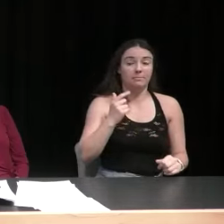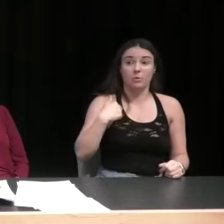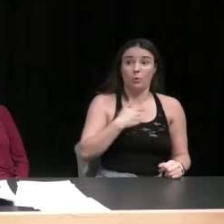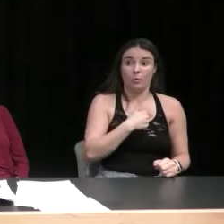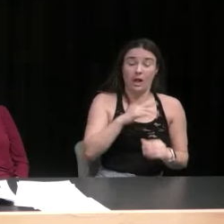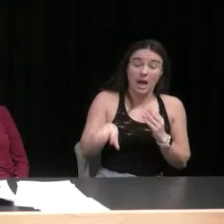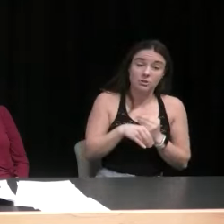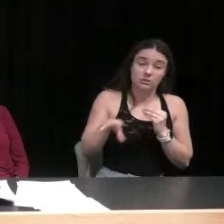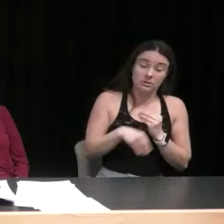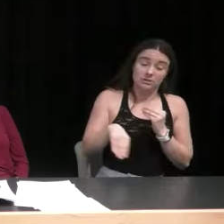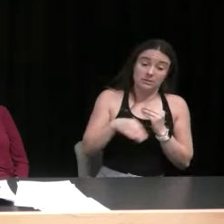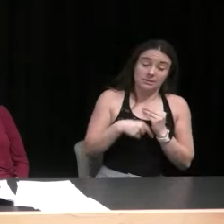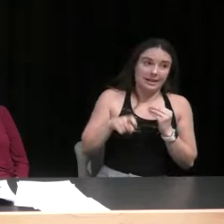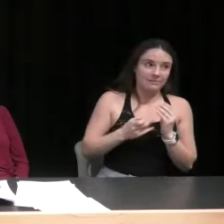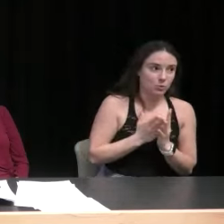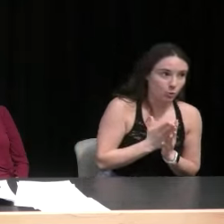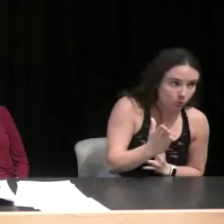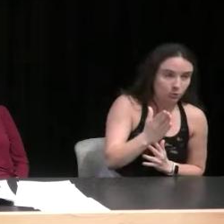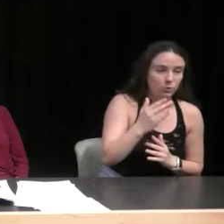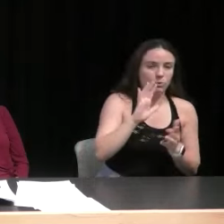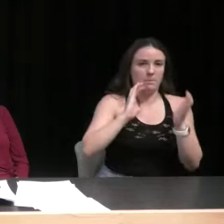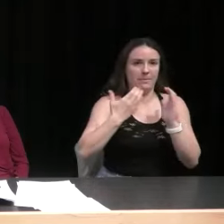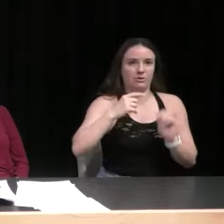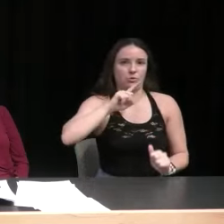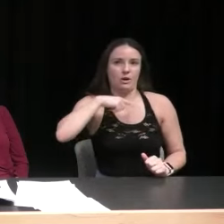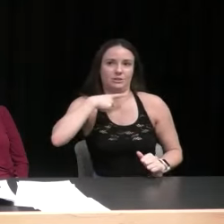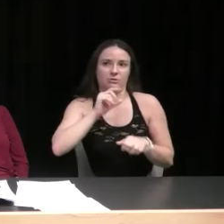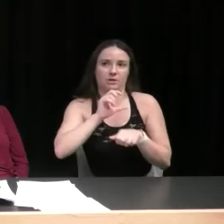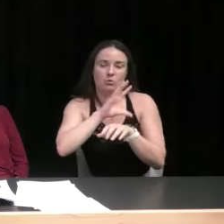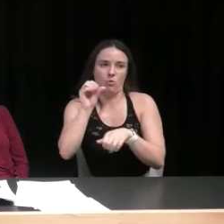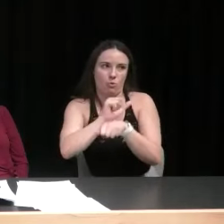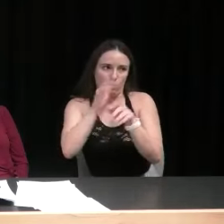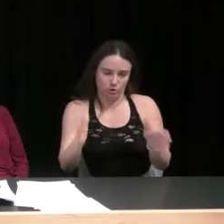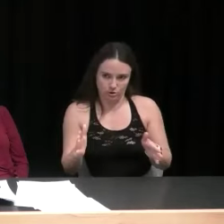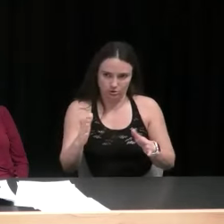not have to do so de tax is a similar thing we have to do a lot of extra work compared to our